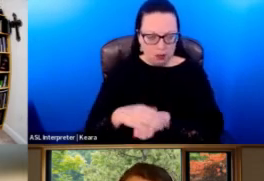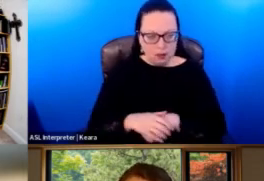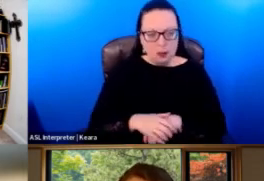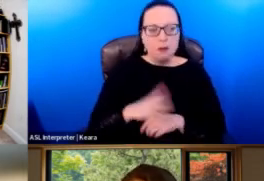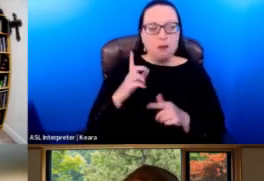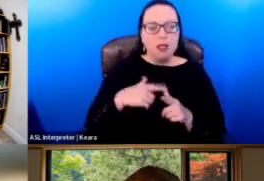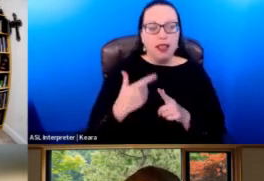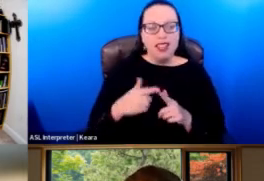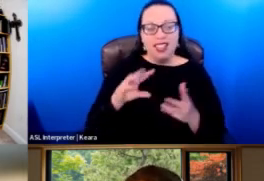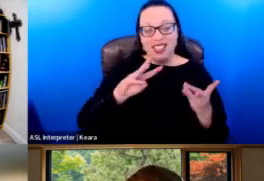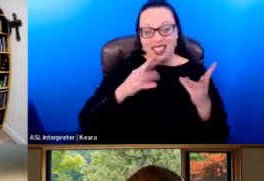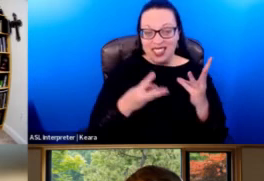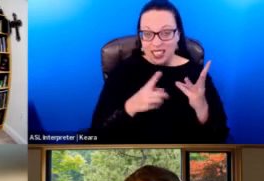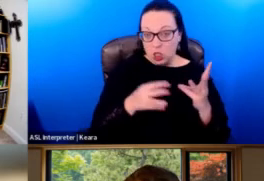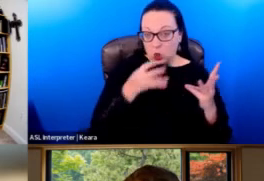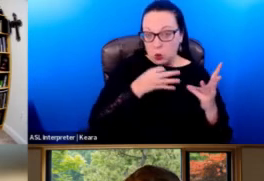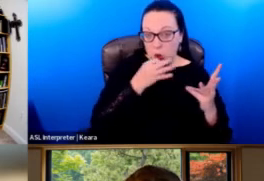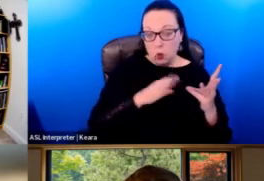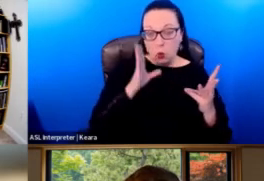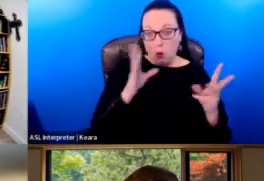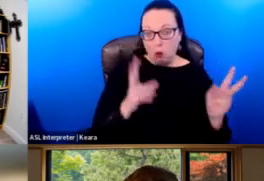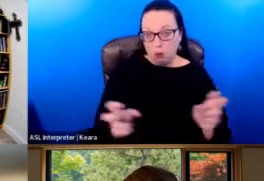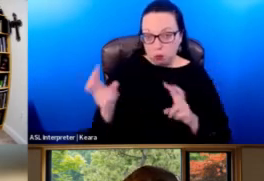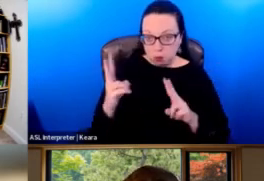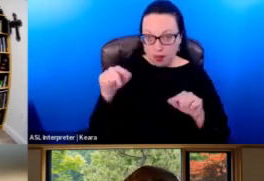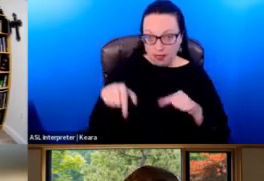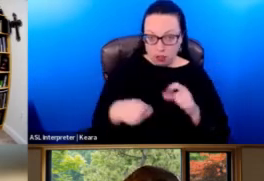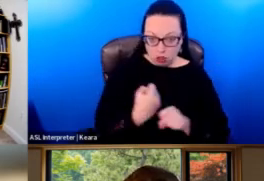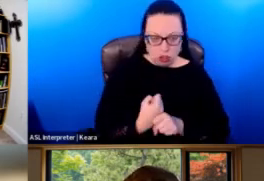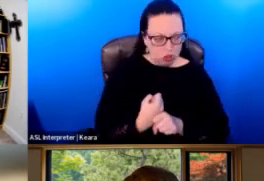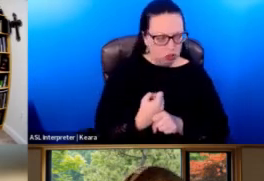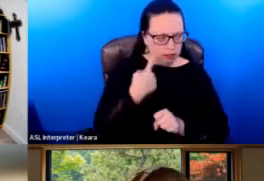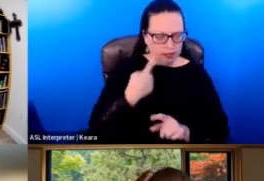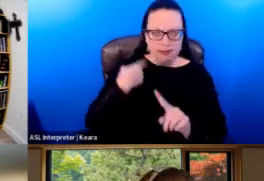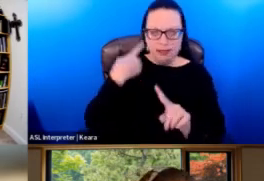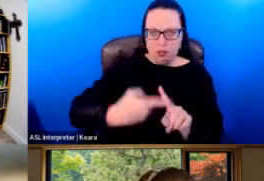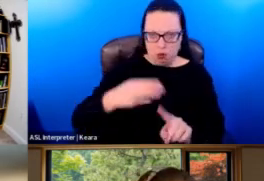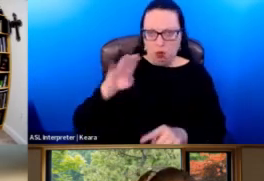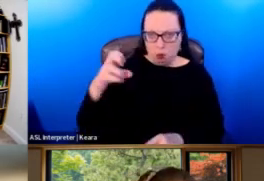actually, next month in March, and this course is going to be focused on self employment. So